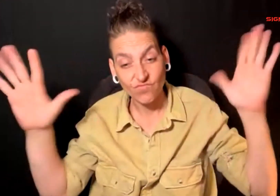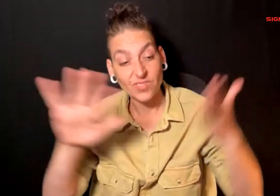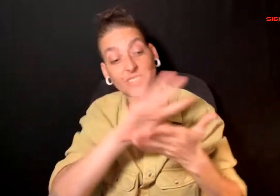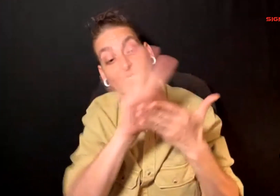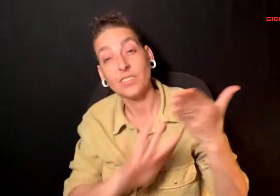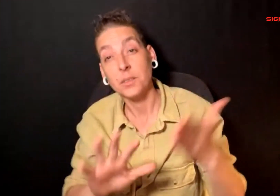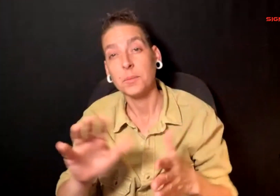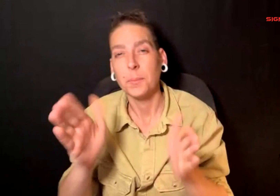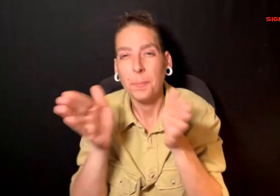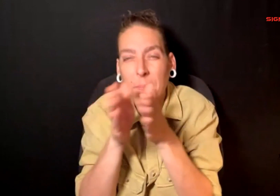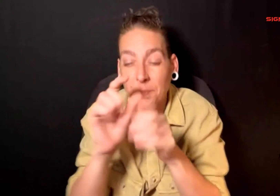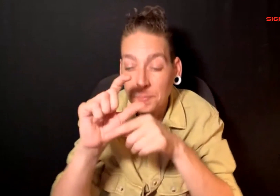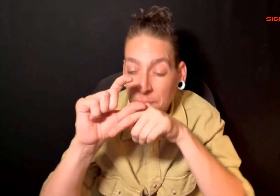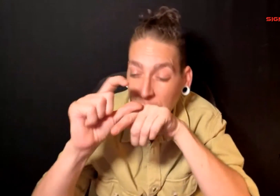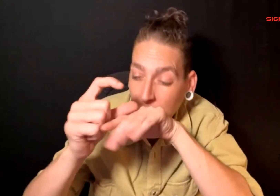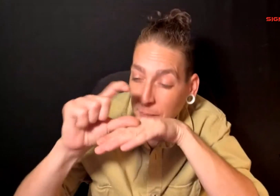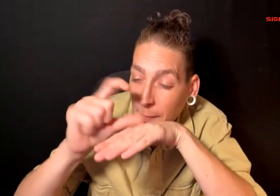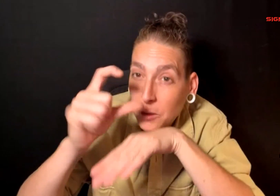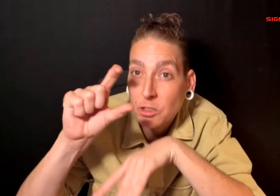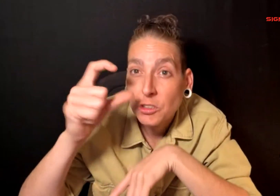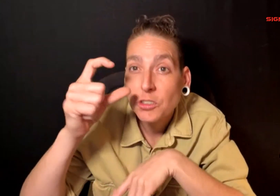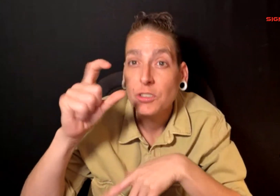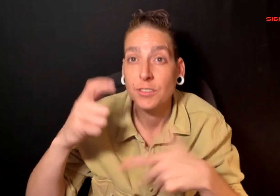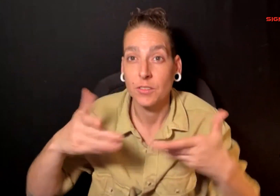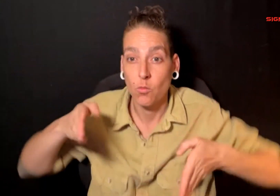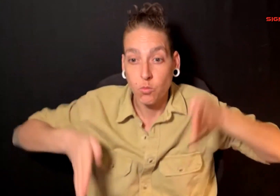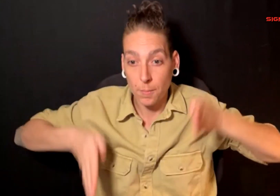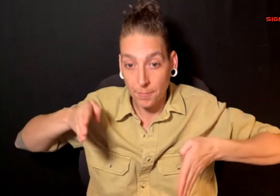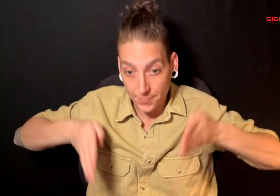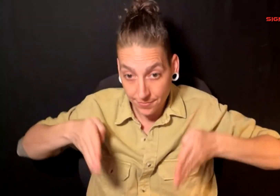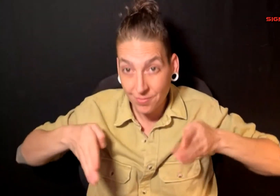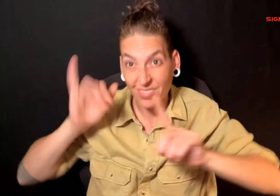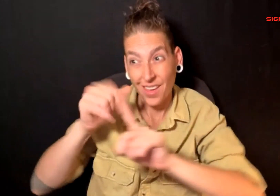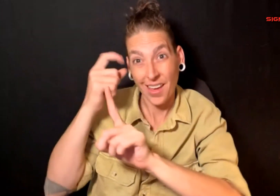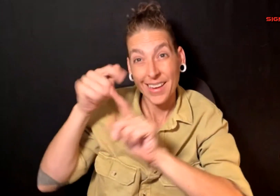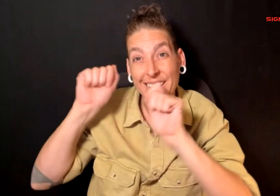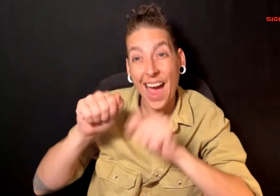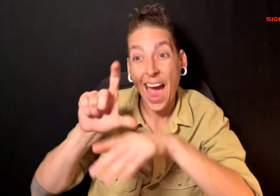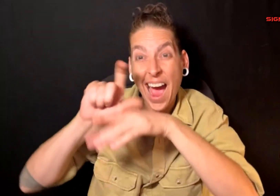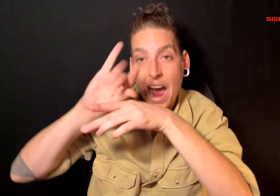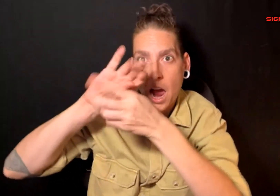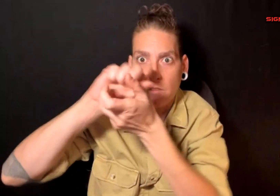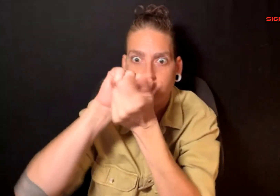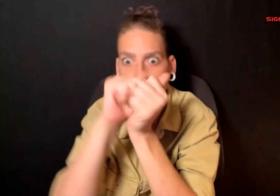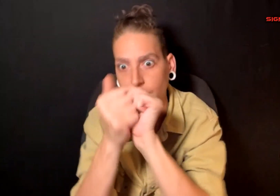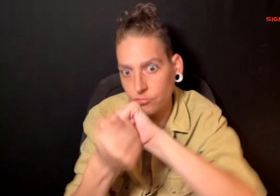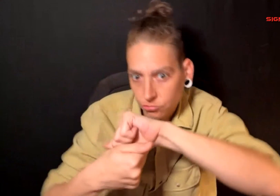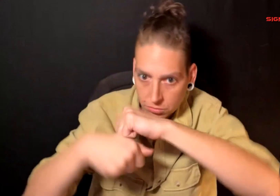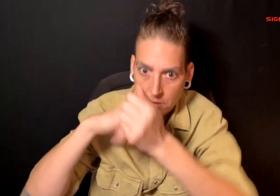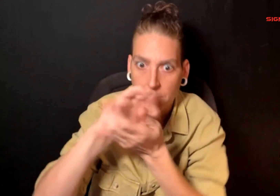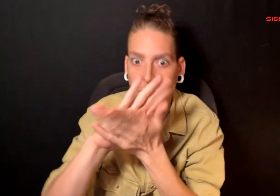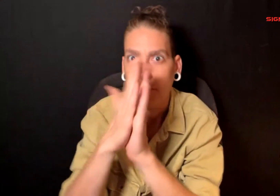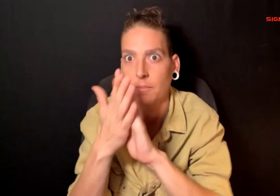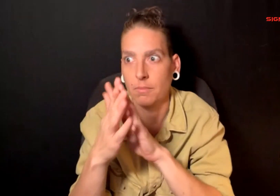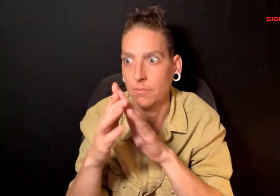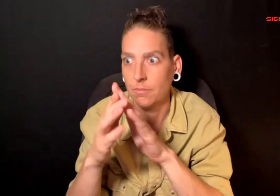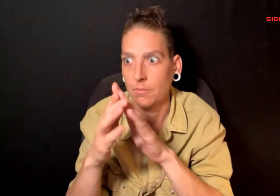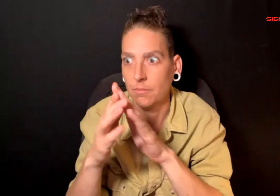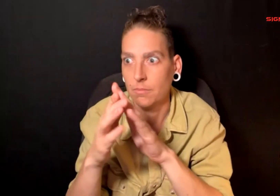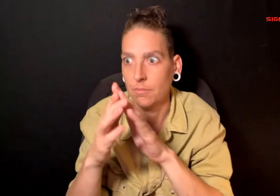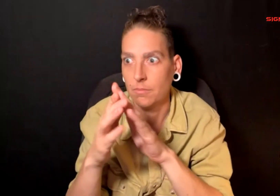scientists have designed this miniature robot that can shape shift and even escape cages